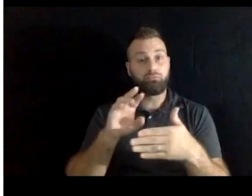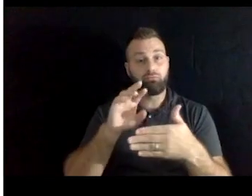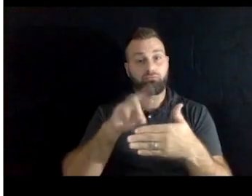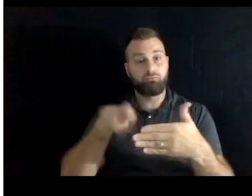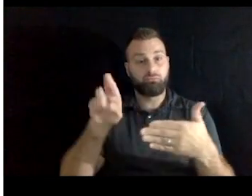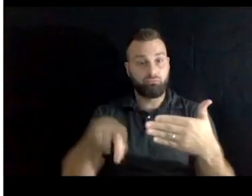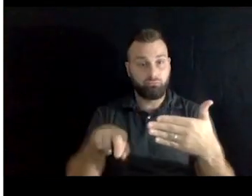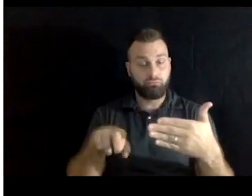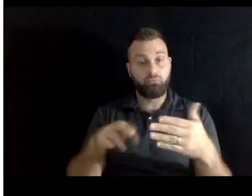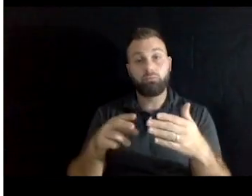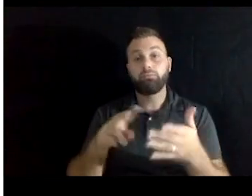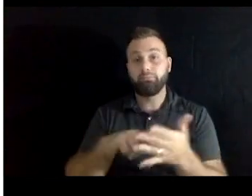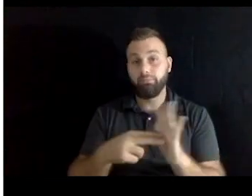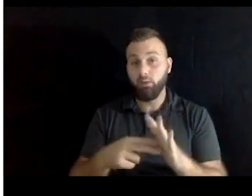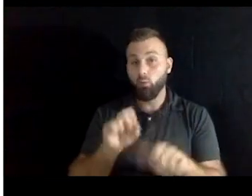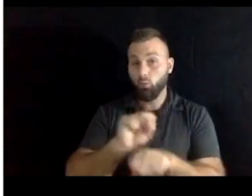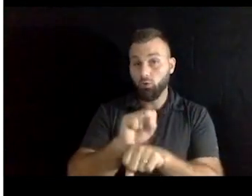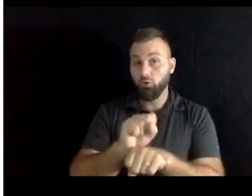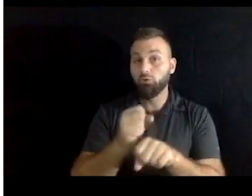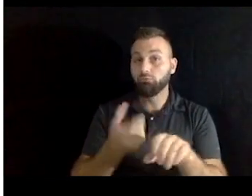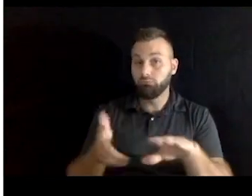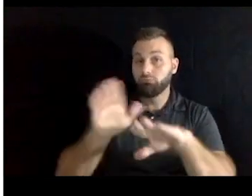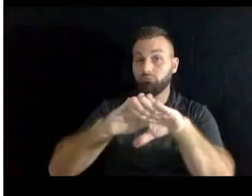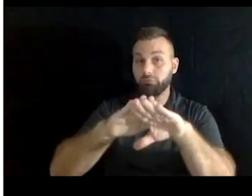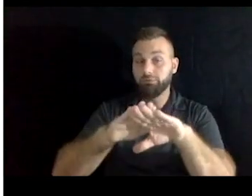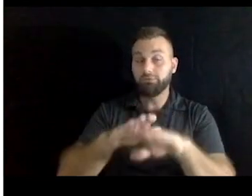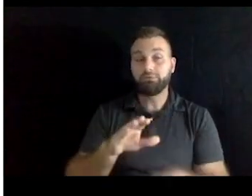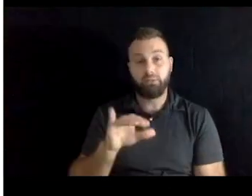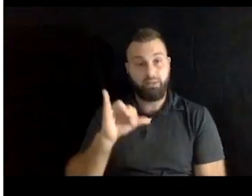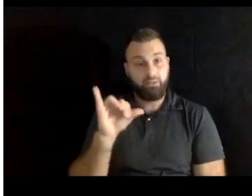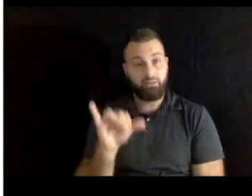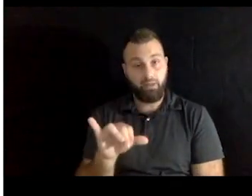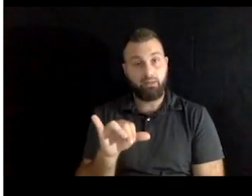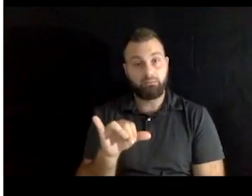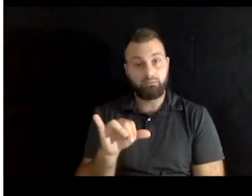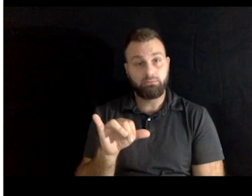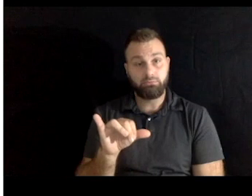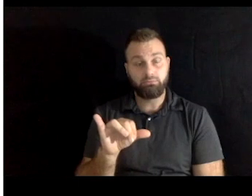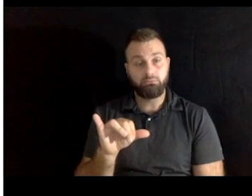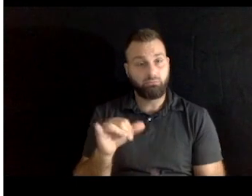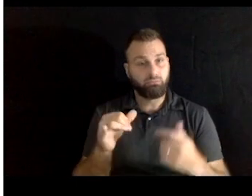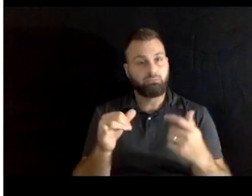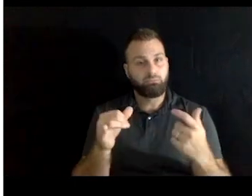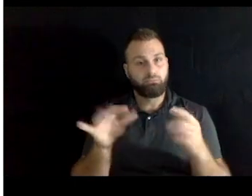in the percentage employed, and that's a really big development. Alot of.